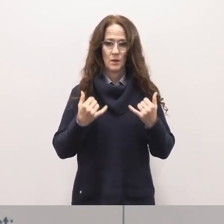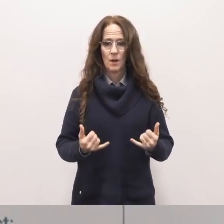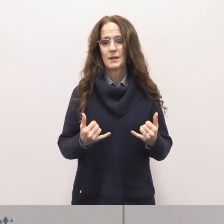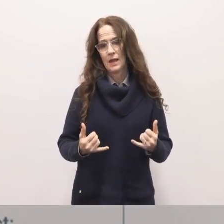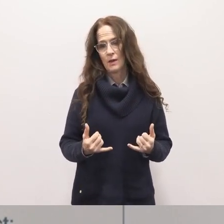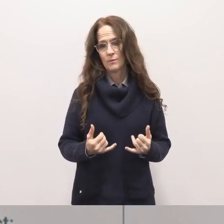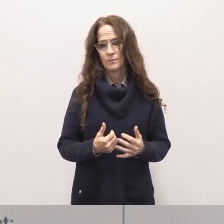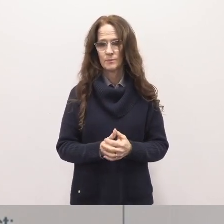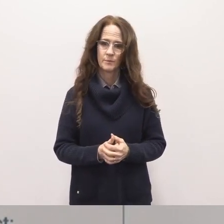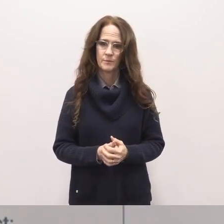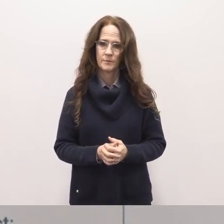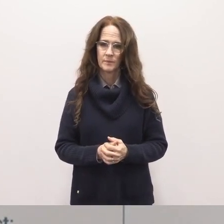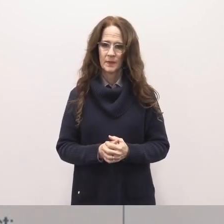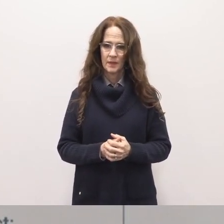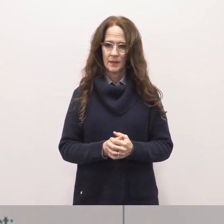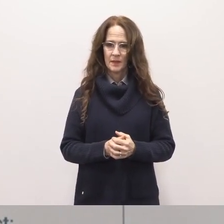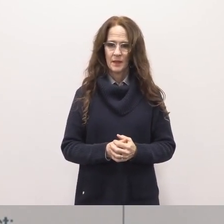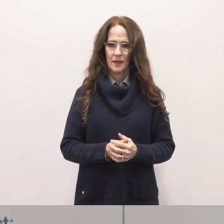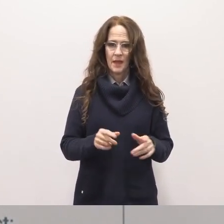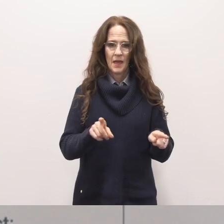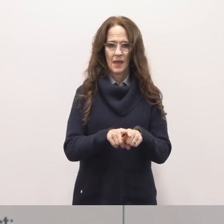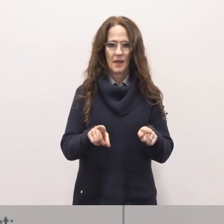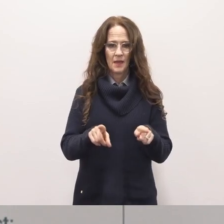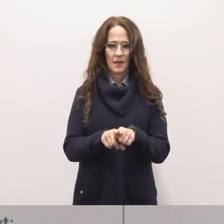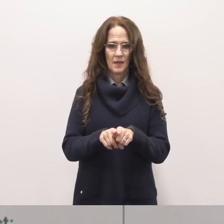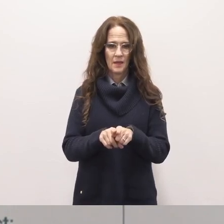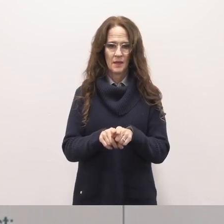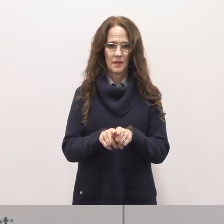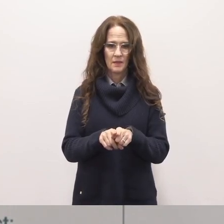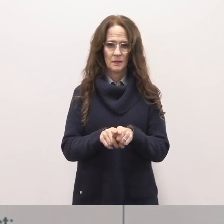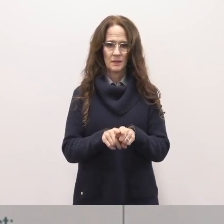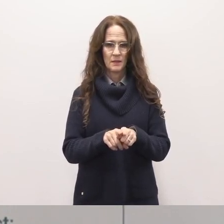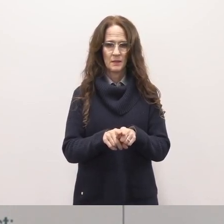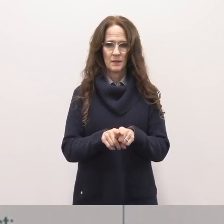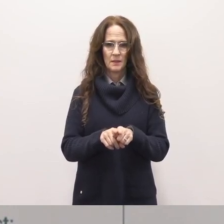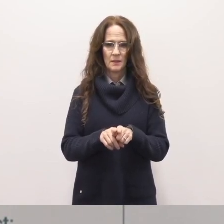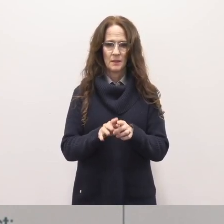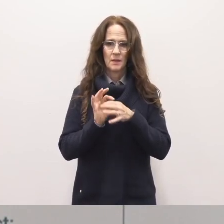I've got not only the same long history that Eric has,